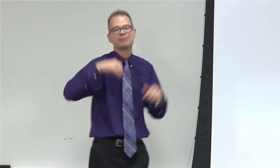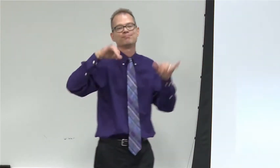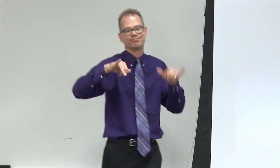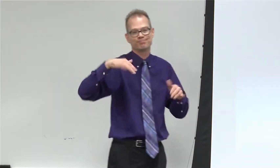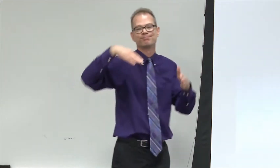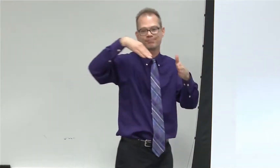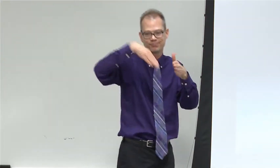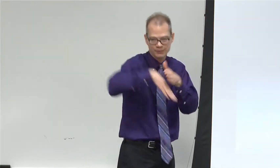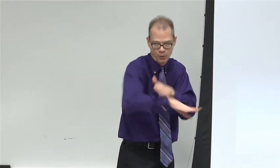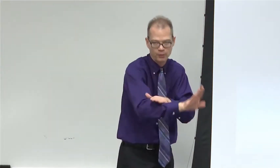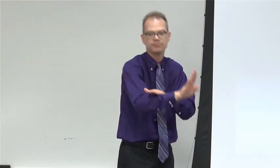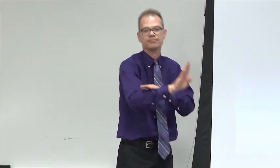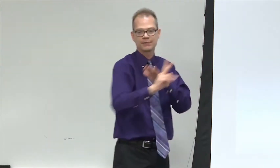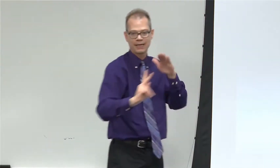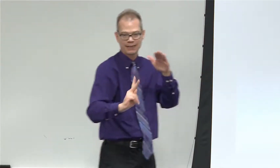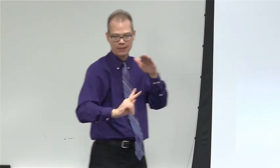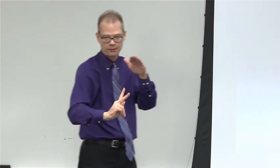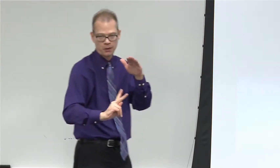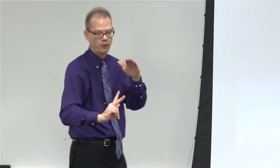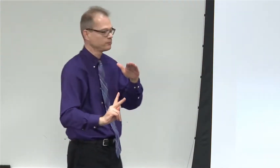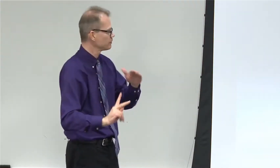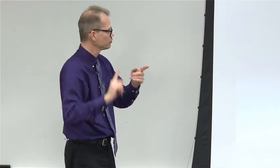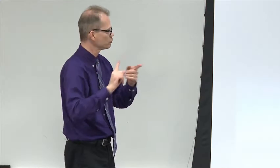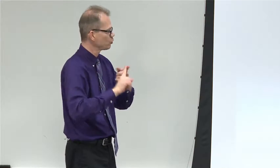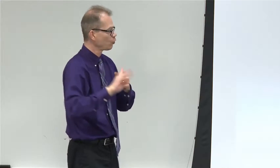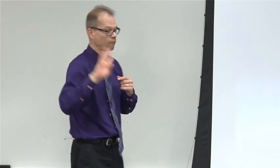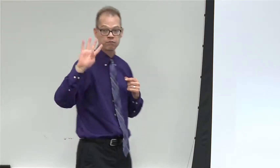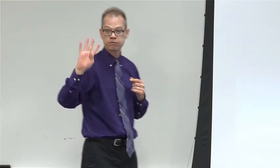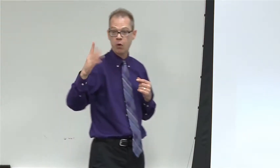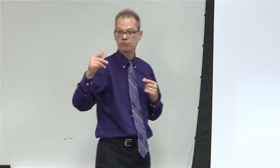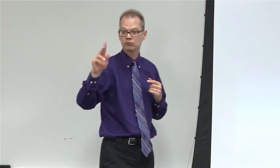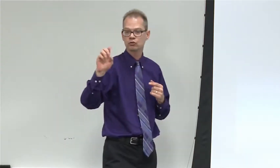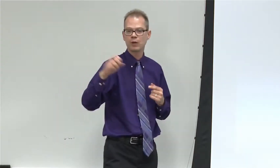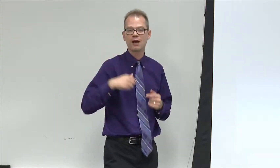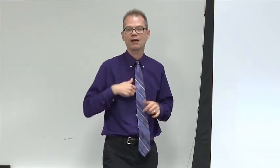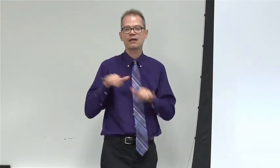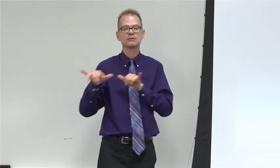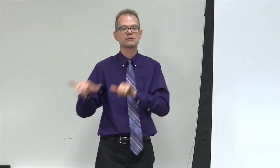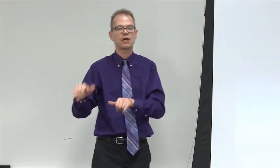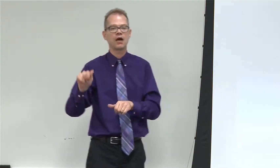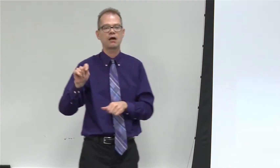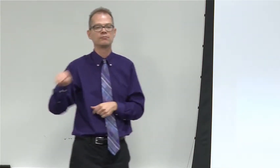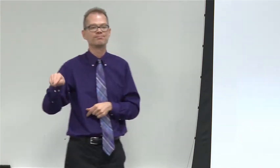for many times during my life. At which point I entered kindergarten.